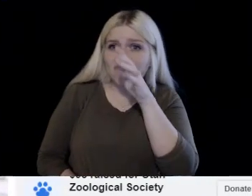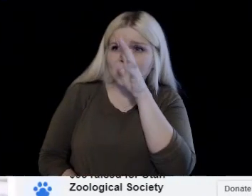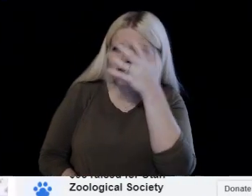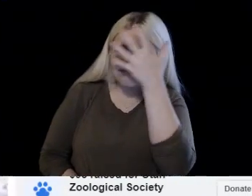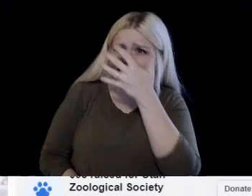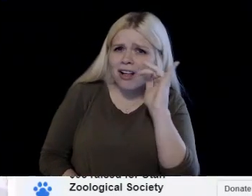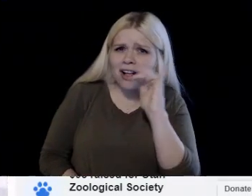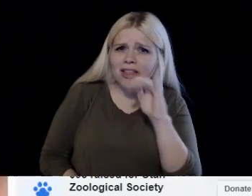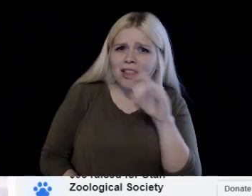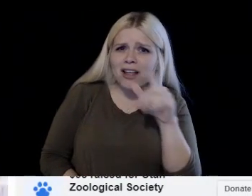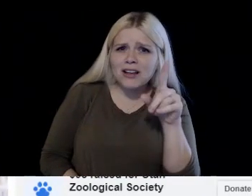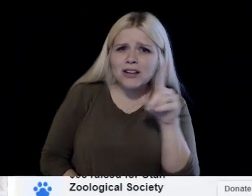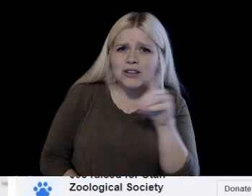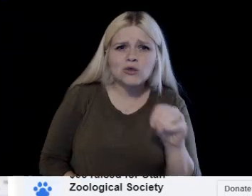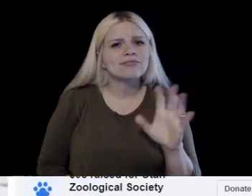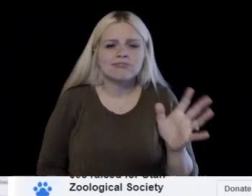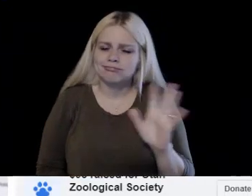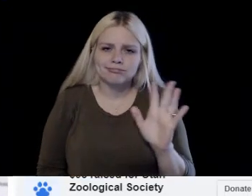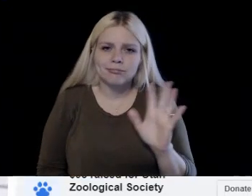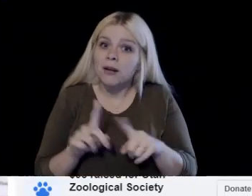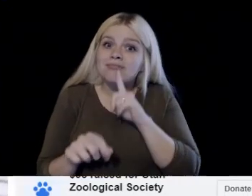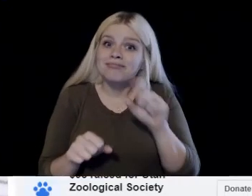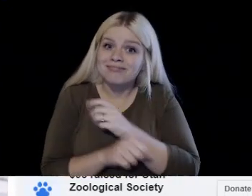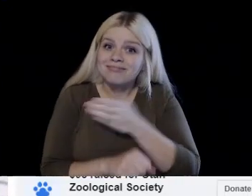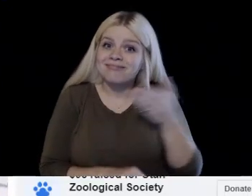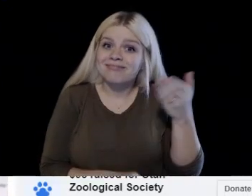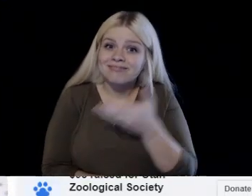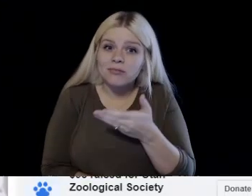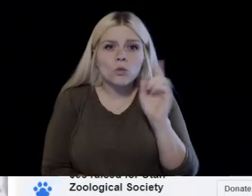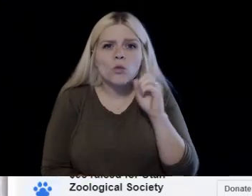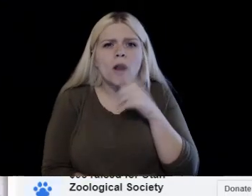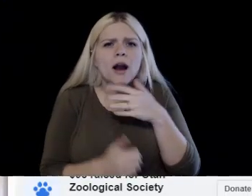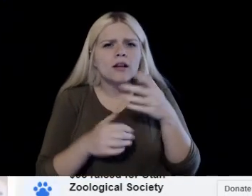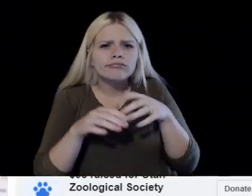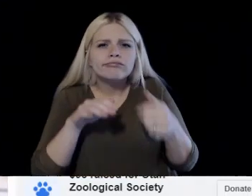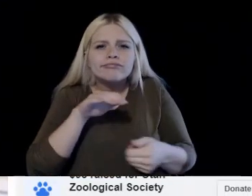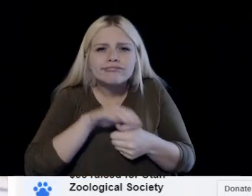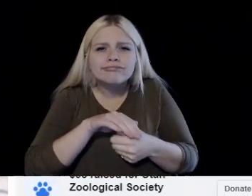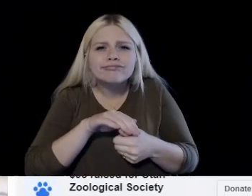behind the scenes of Rocky Shores, and we're going to be talking about treats.